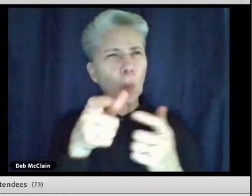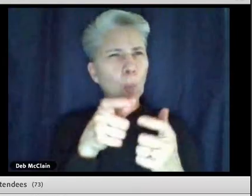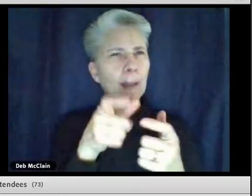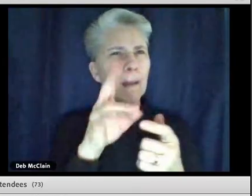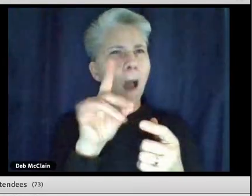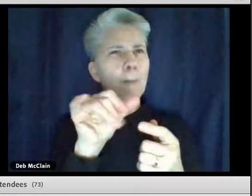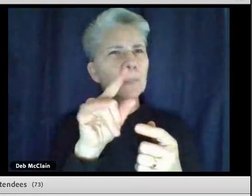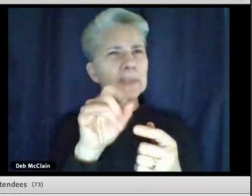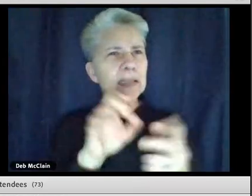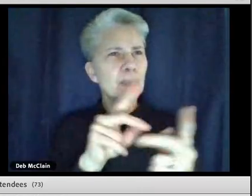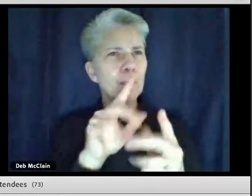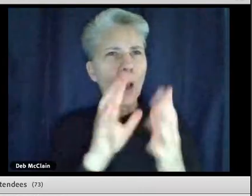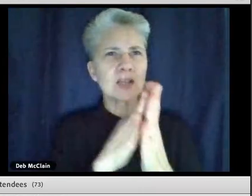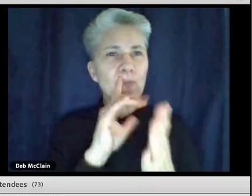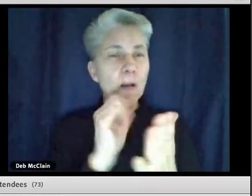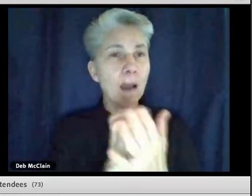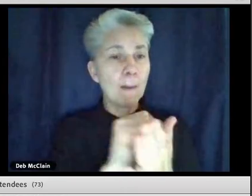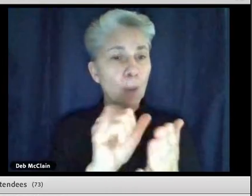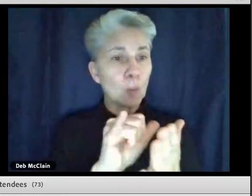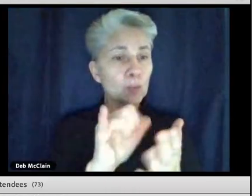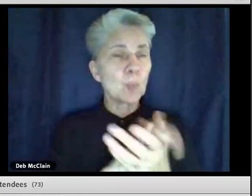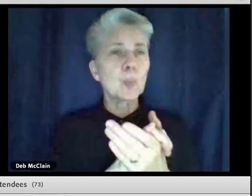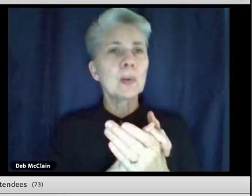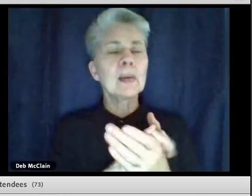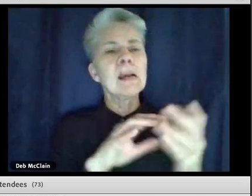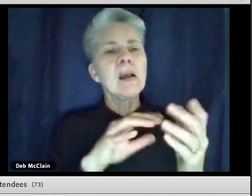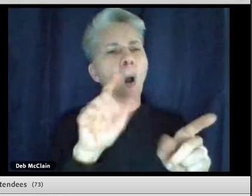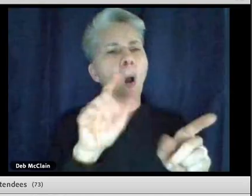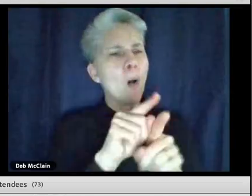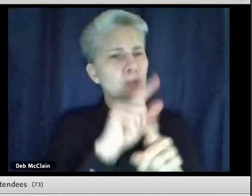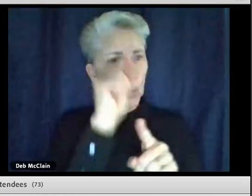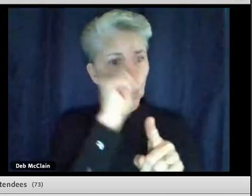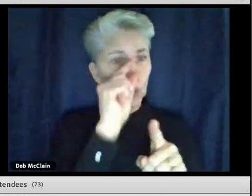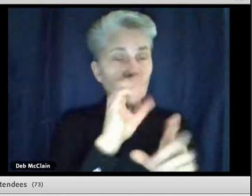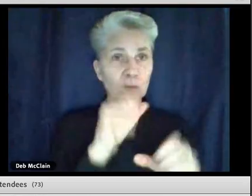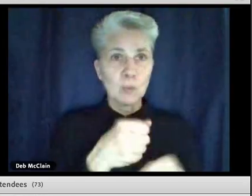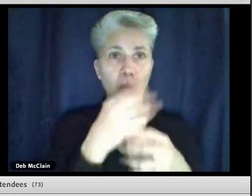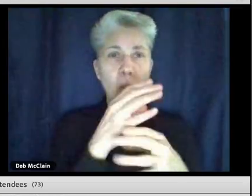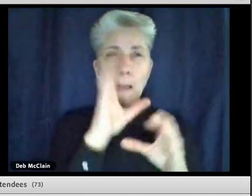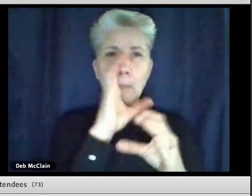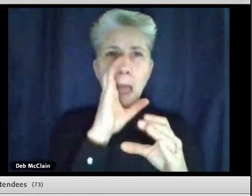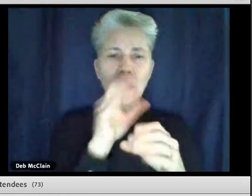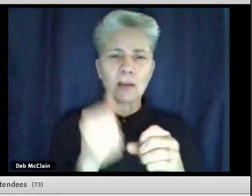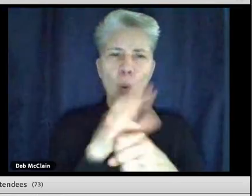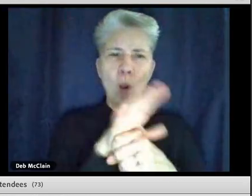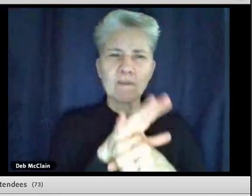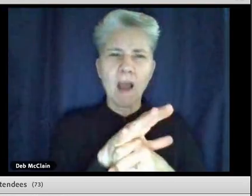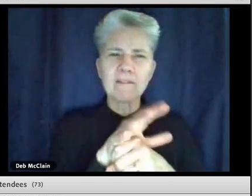Facebook has an information center, very quick updates, people asking for help also and also Google.